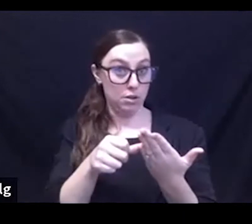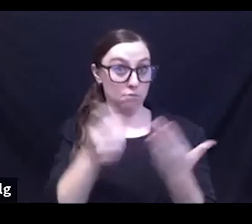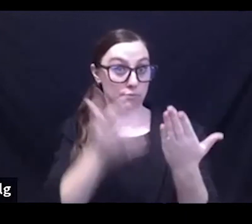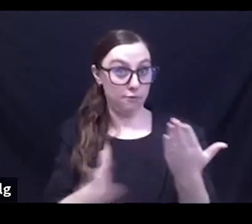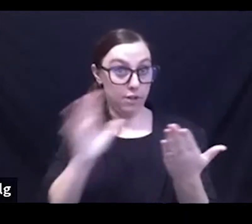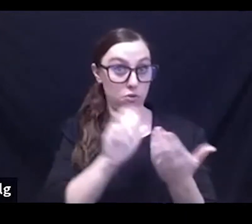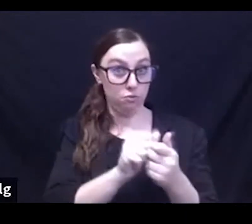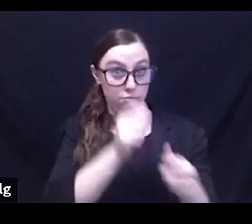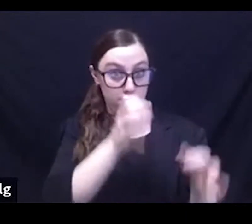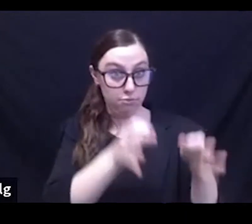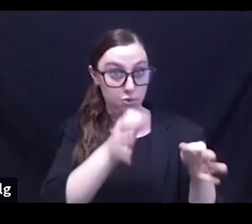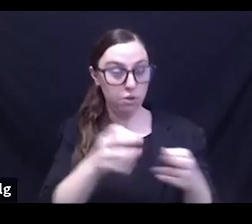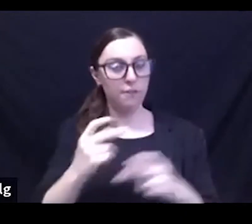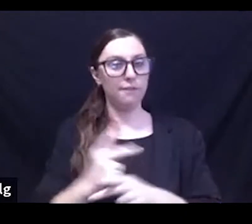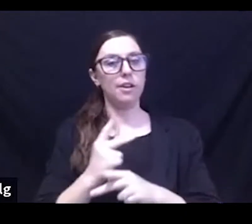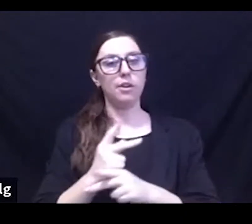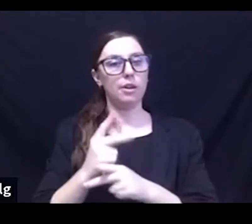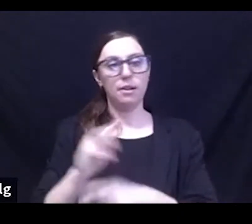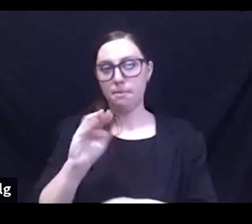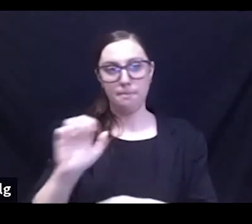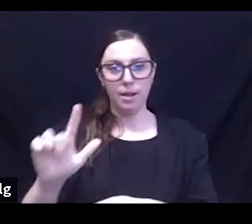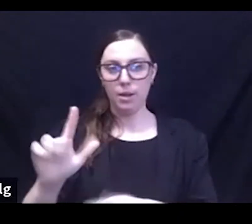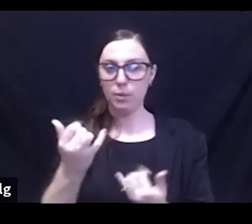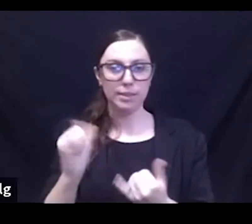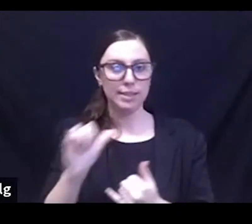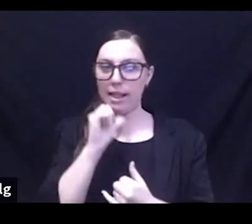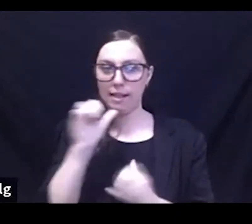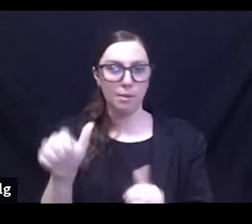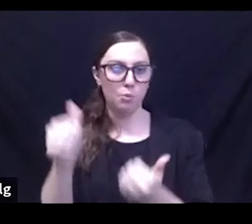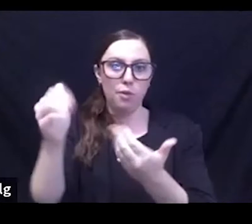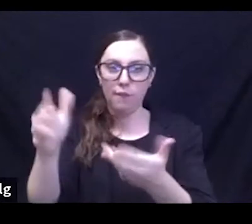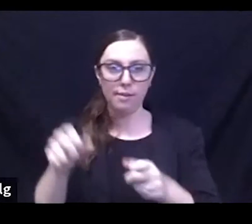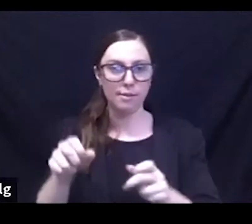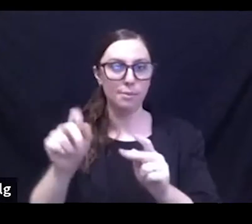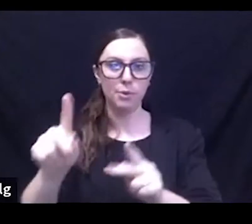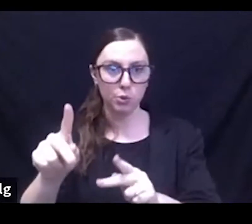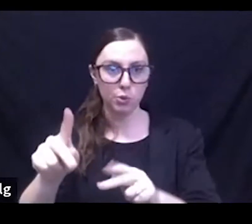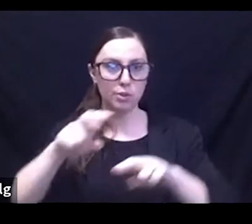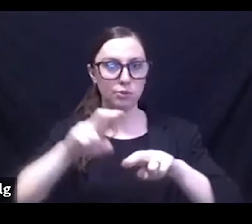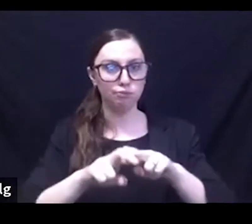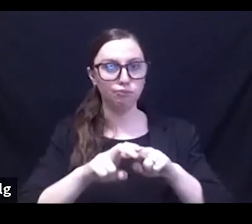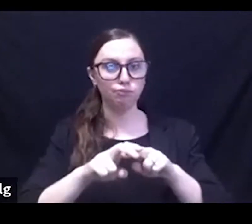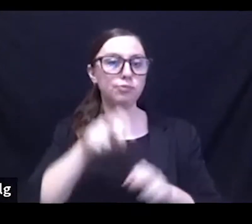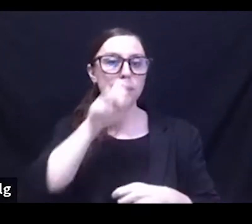we learned Michael still did not have the opportunity to speak on his next court date, but we were advised by